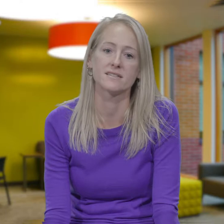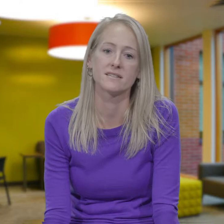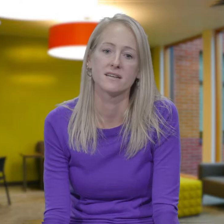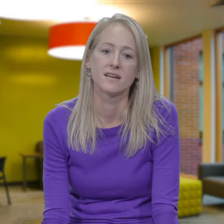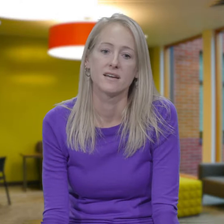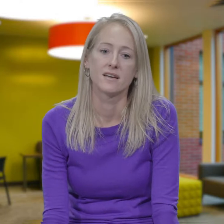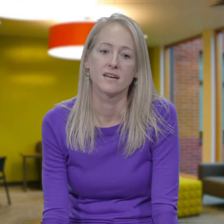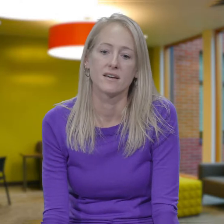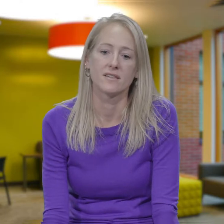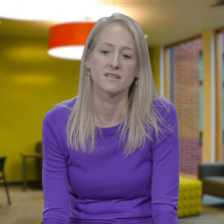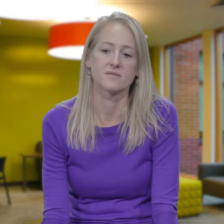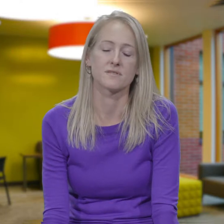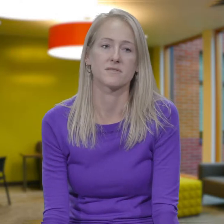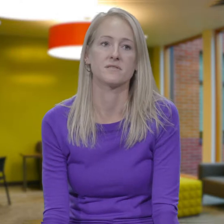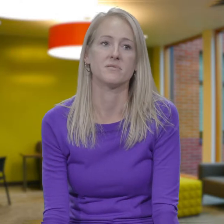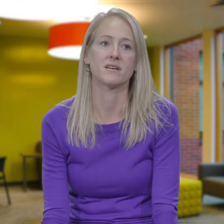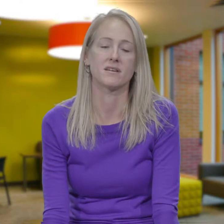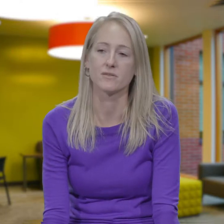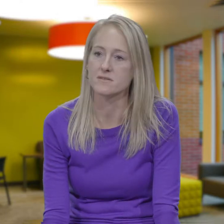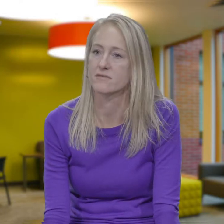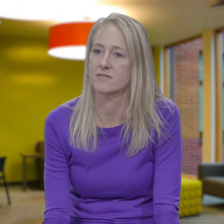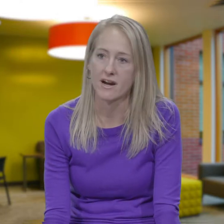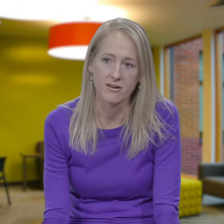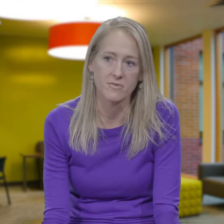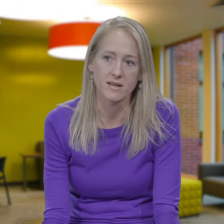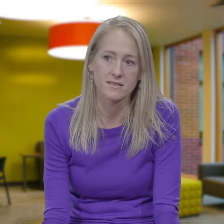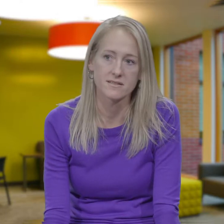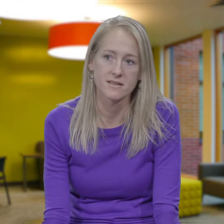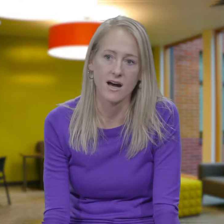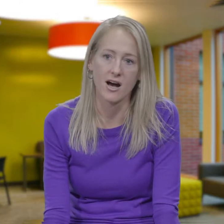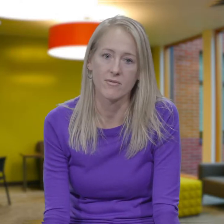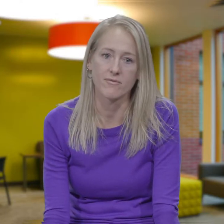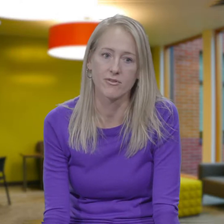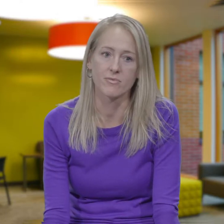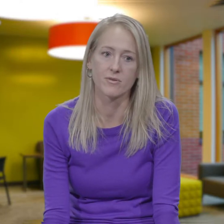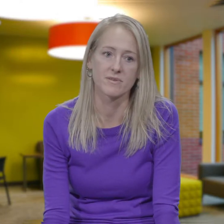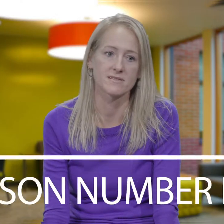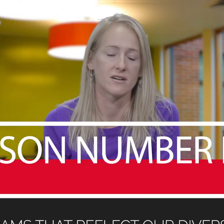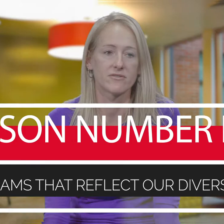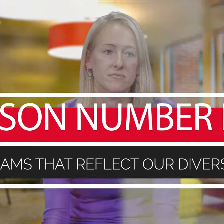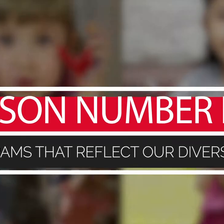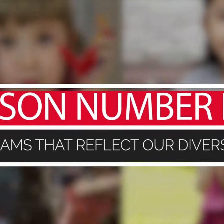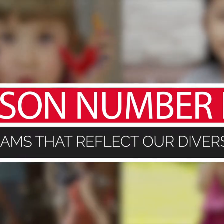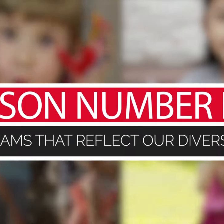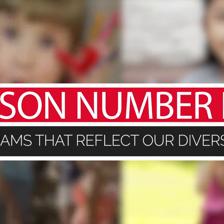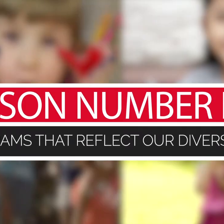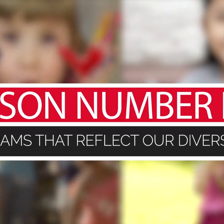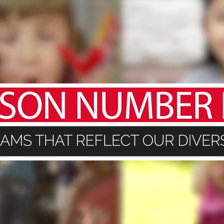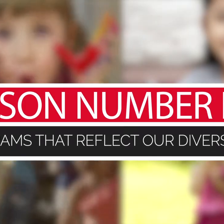an inclusive environment for both myself and my students. [female narrator] Number four!